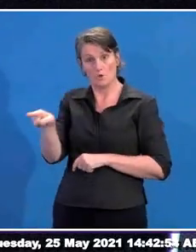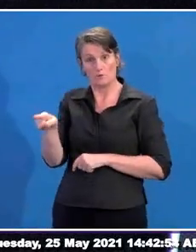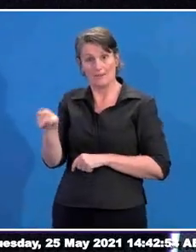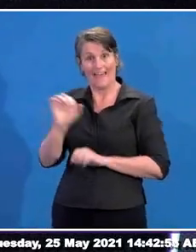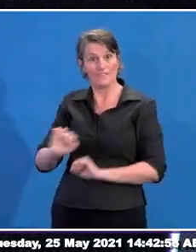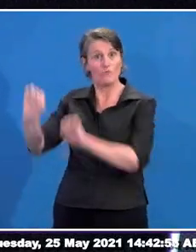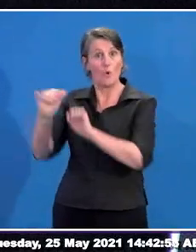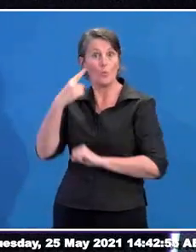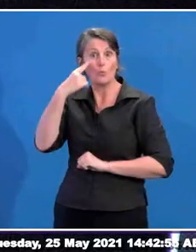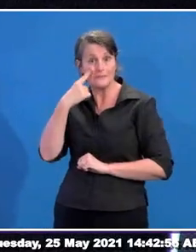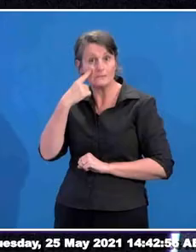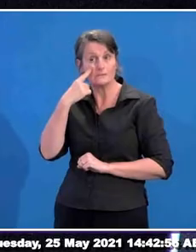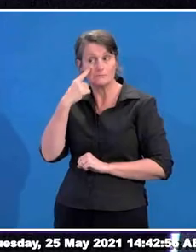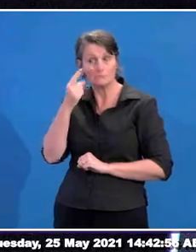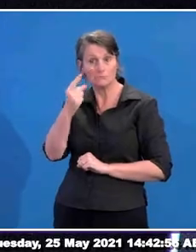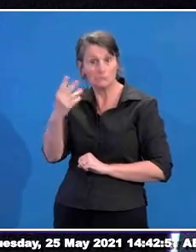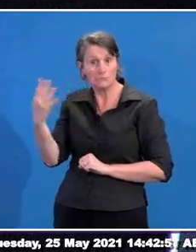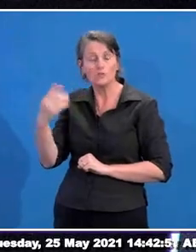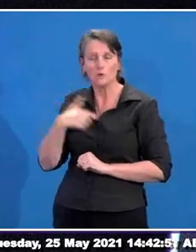interview those people as well.